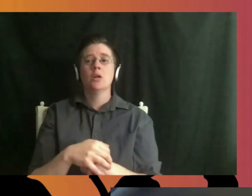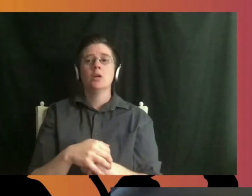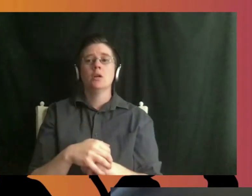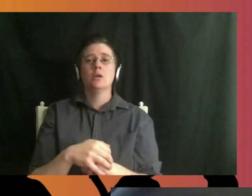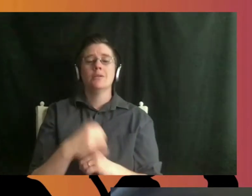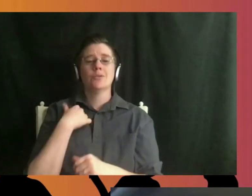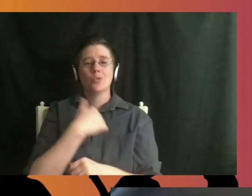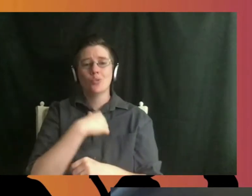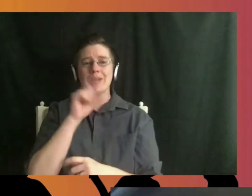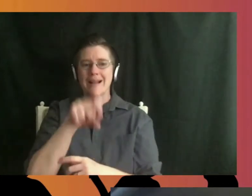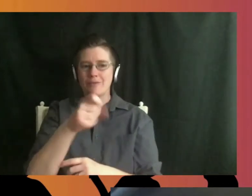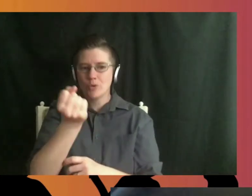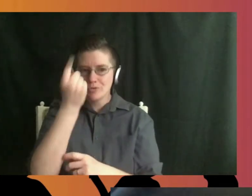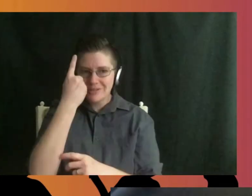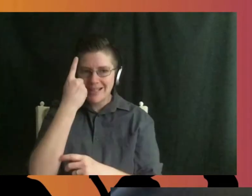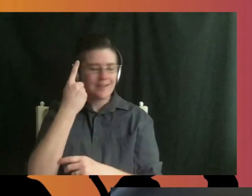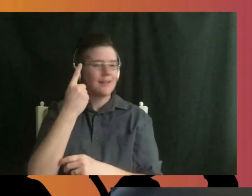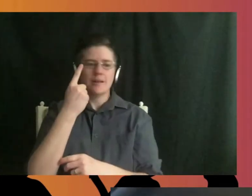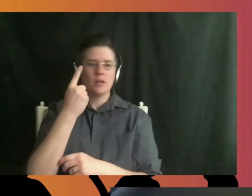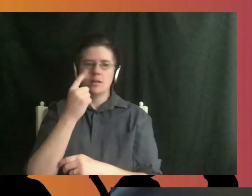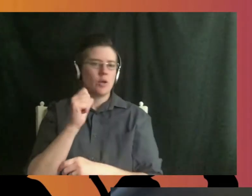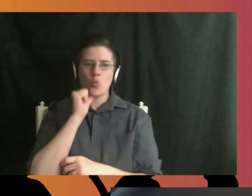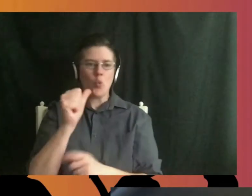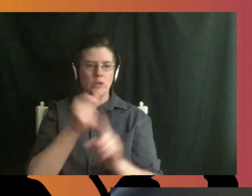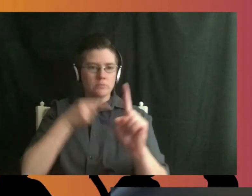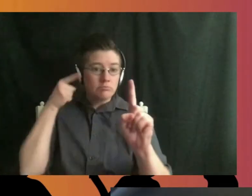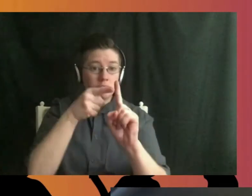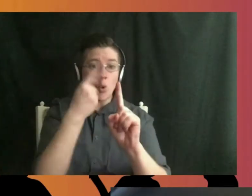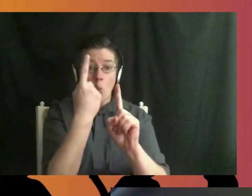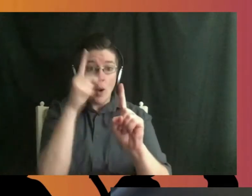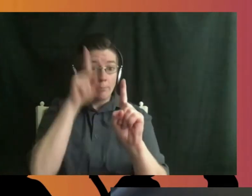this movement was not built around one individual or just to one group of people